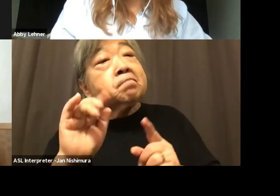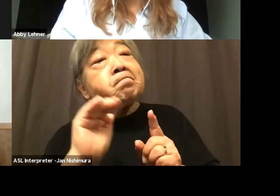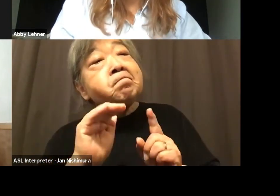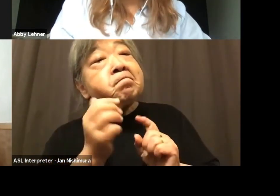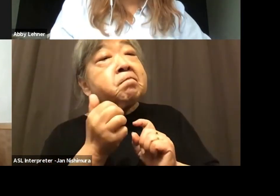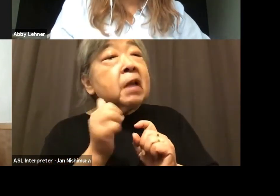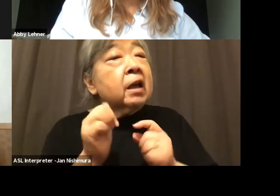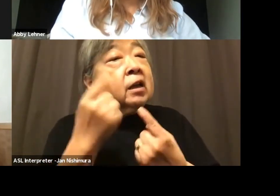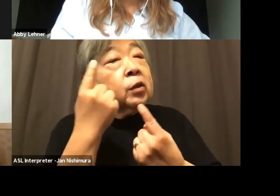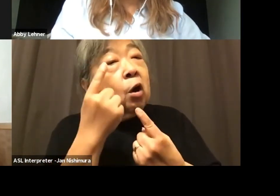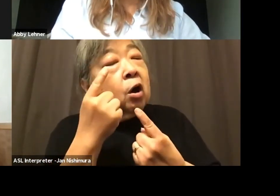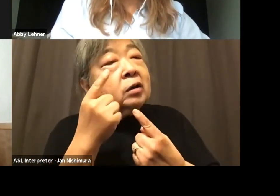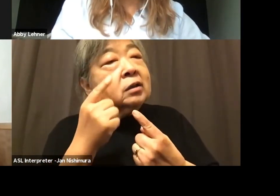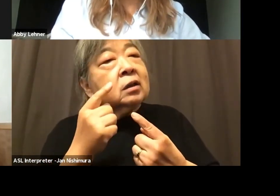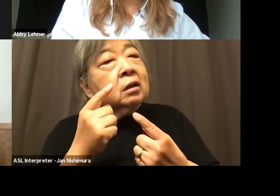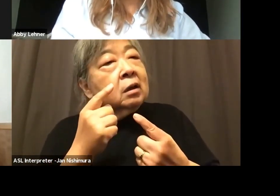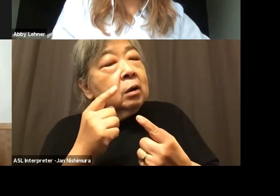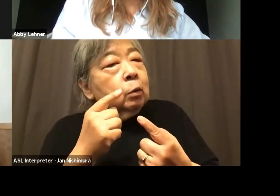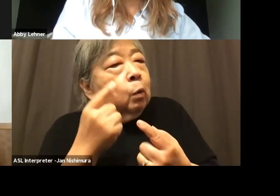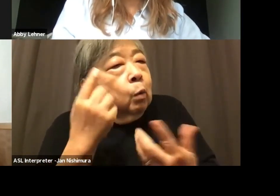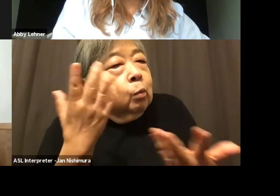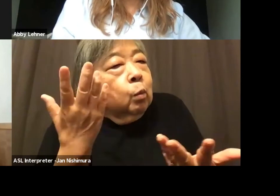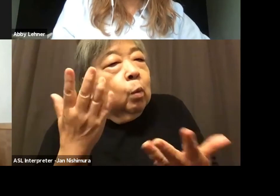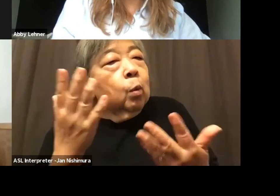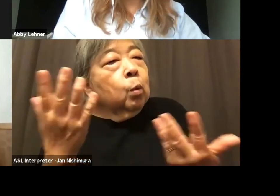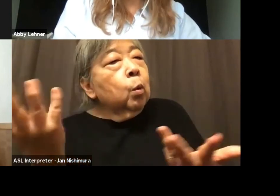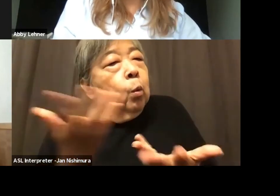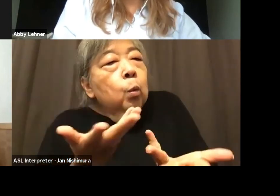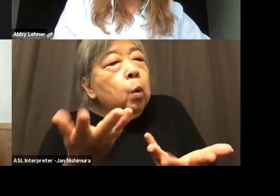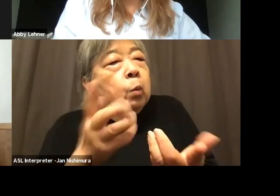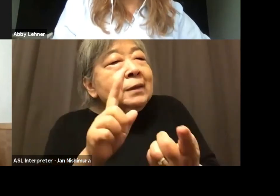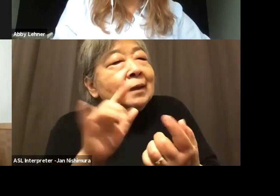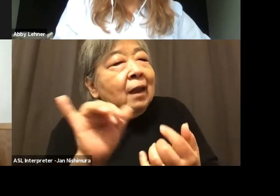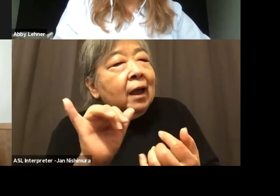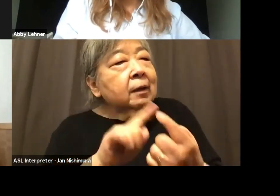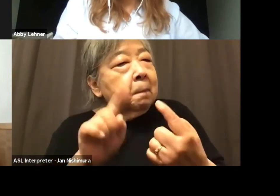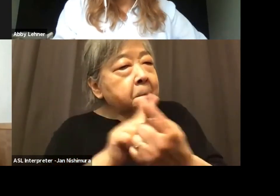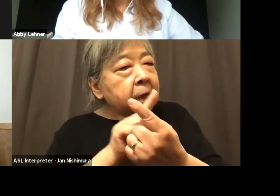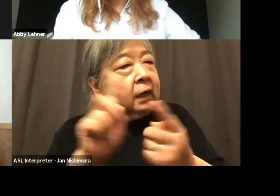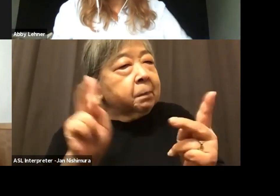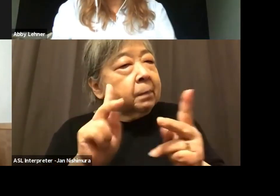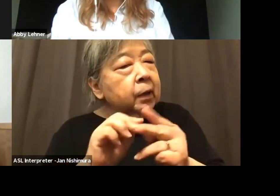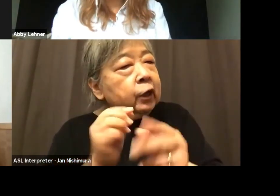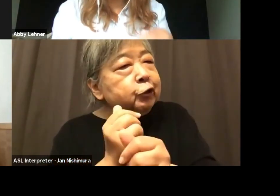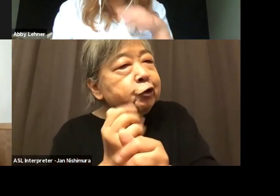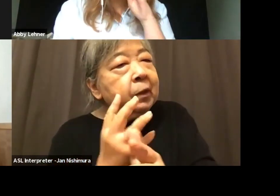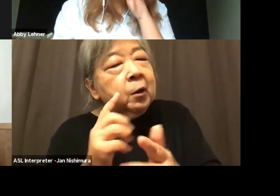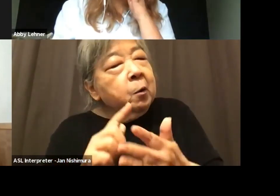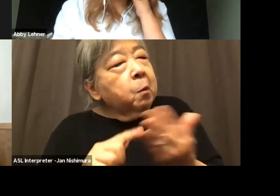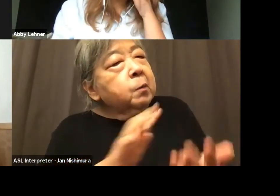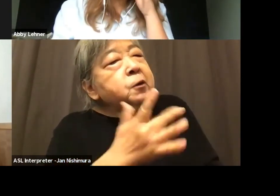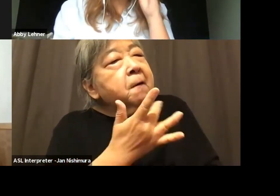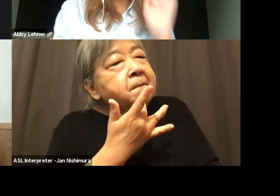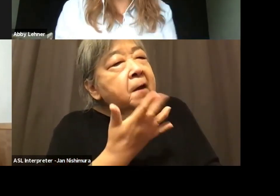What was any thoughts about meeting people in Germany, kind of one of your favorite things about Germany was?